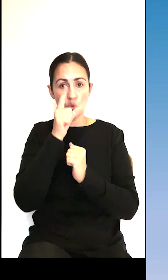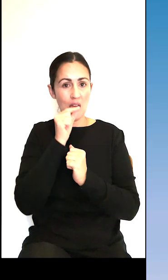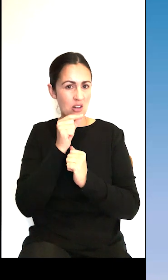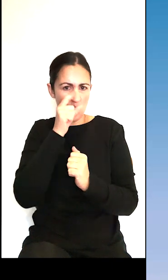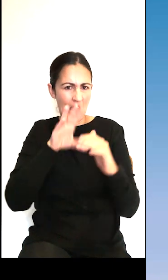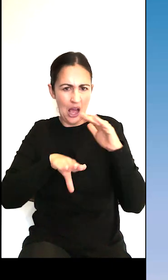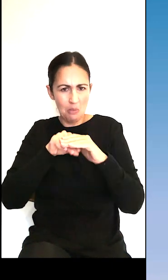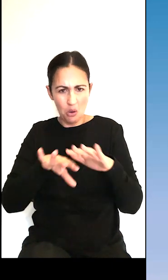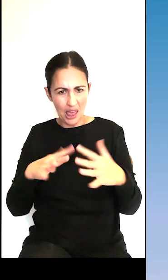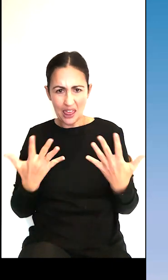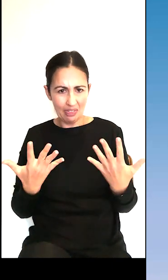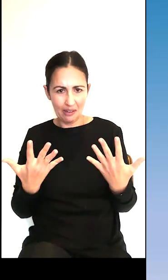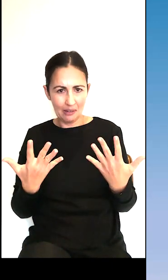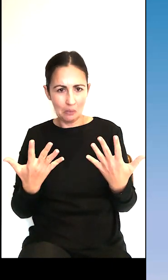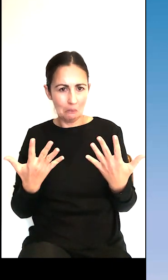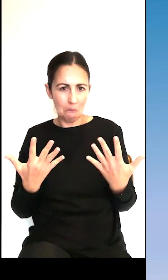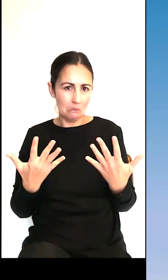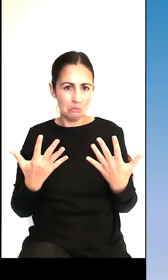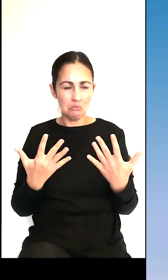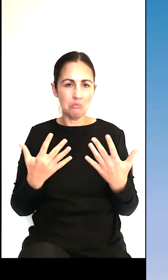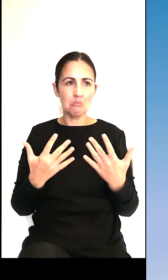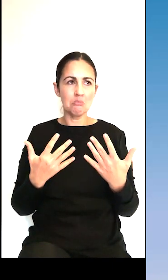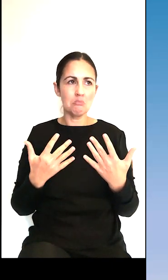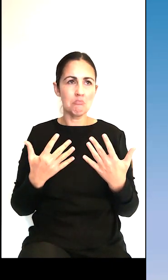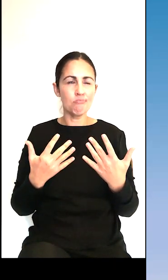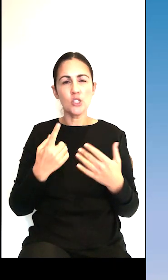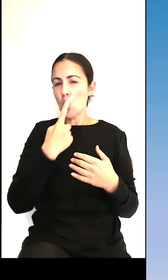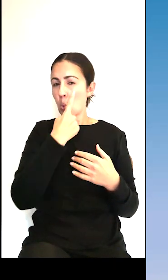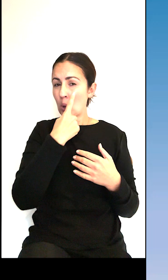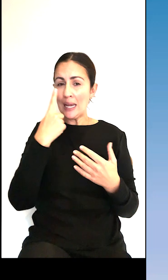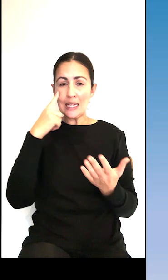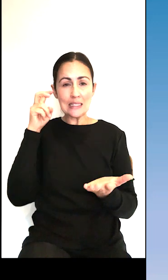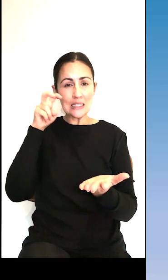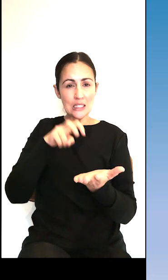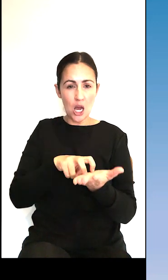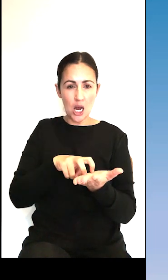My Health Record system wouldn't be able to necessarily track whether it was witnessed or not. However,